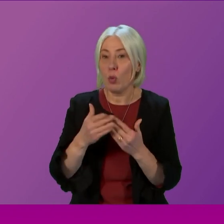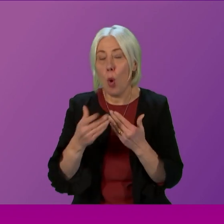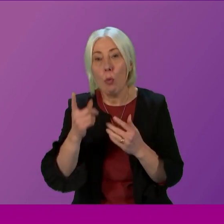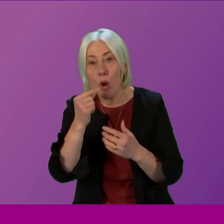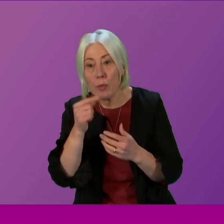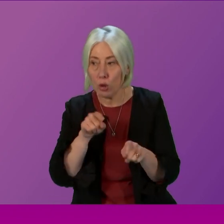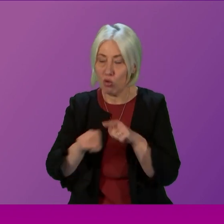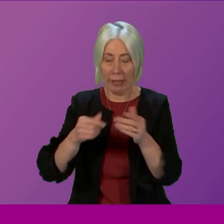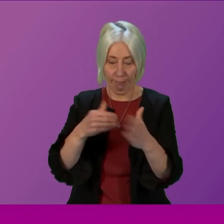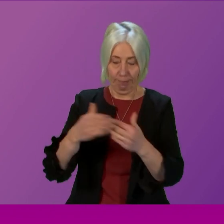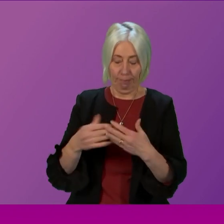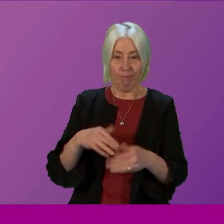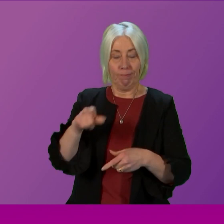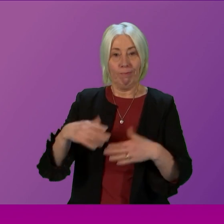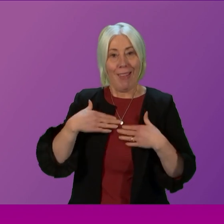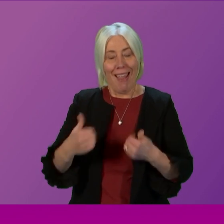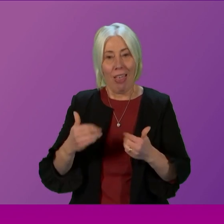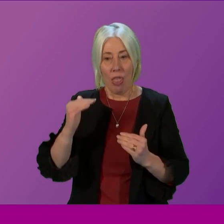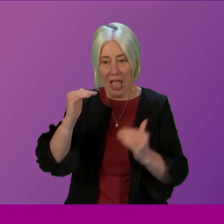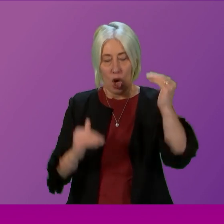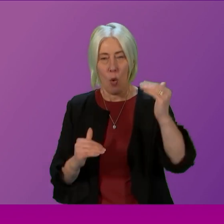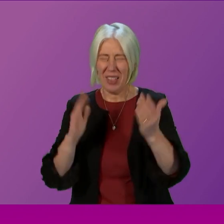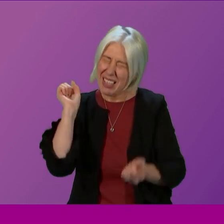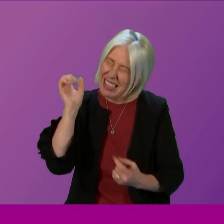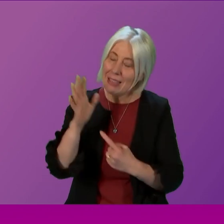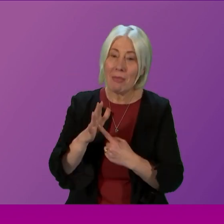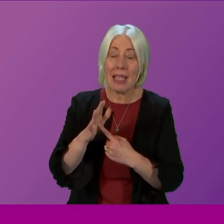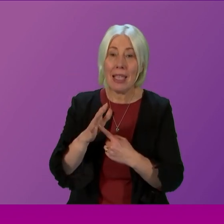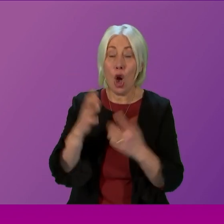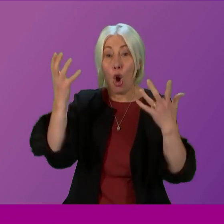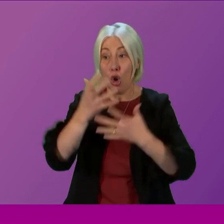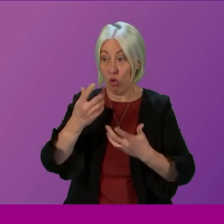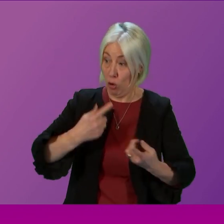them. Tackling health inequalities is a major concern for Governments and communities across